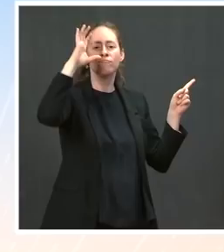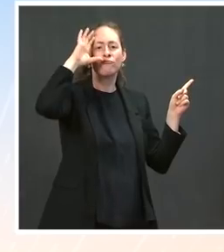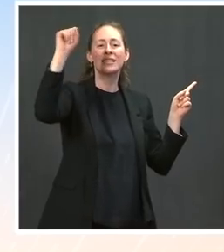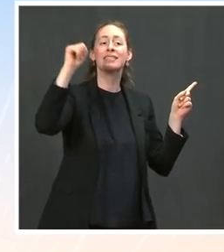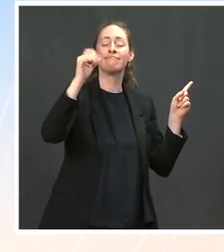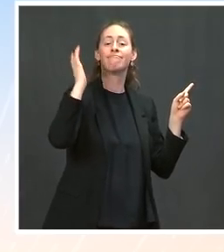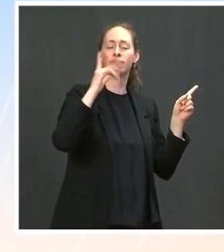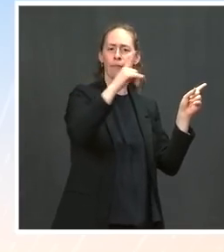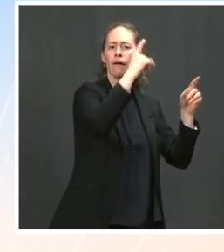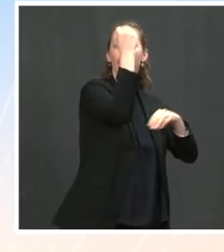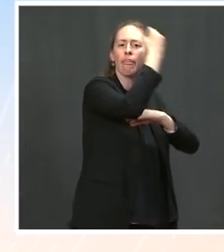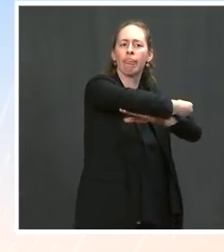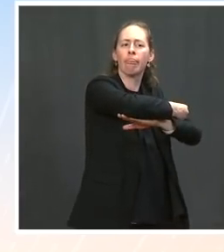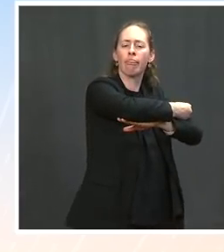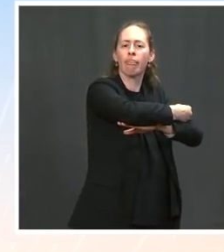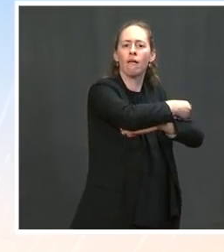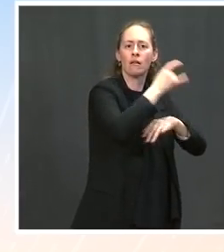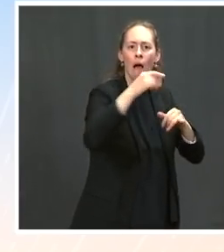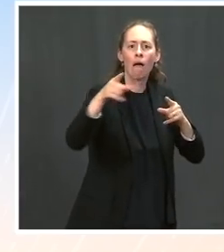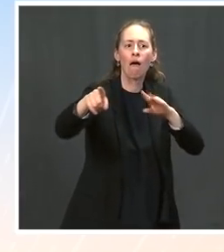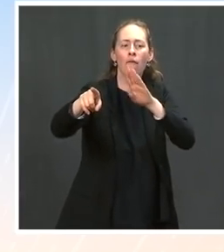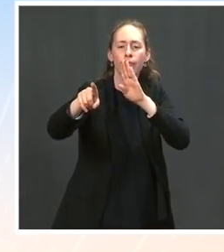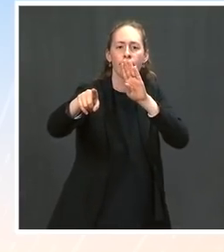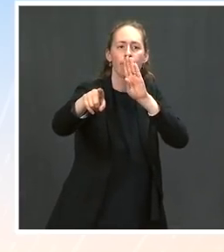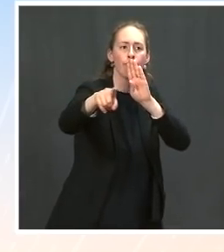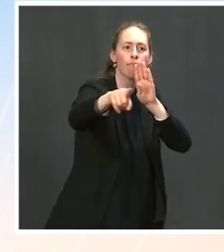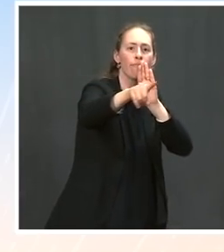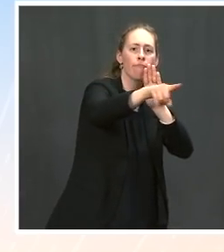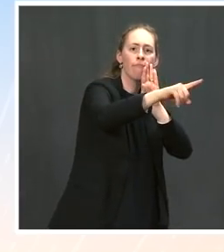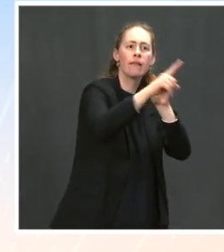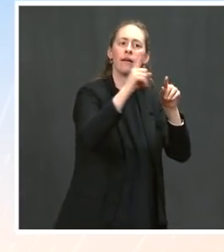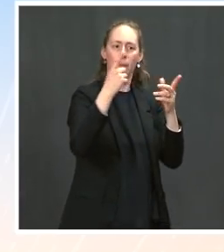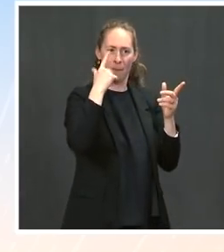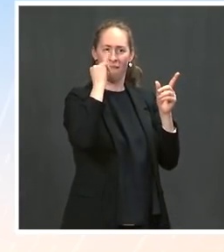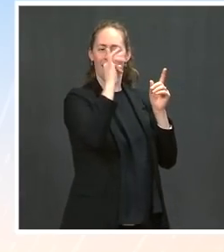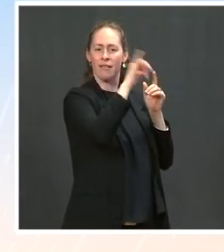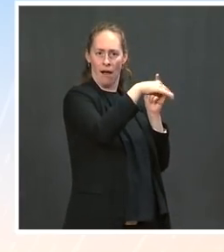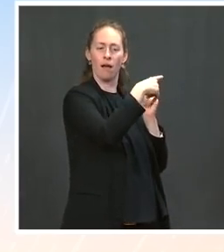and they are resettled and provided benefits by the -- by ORR.